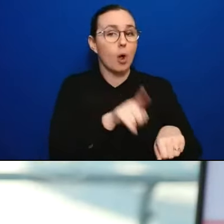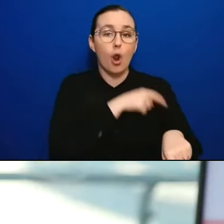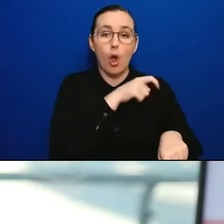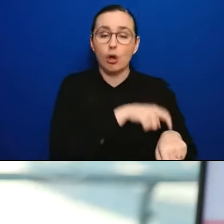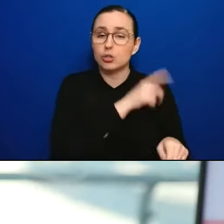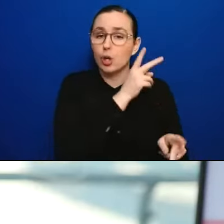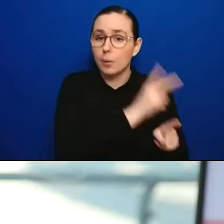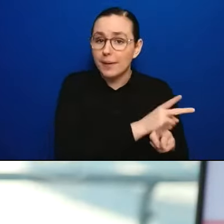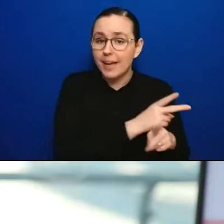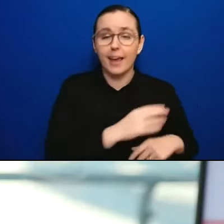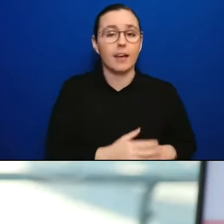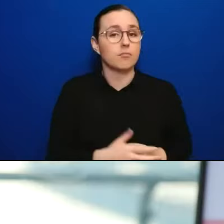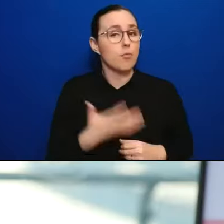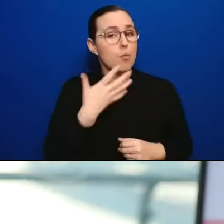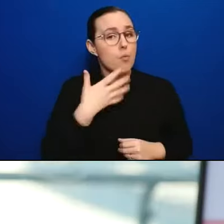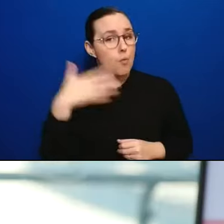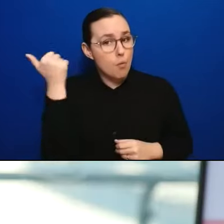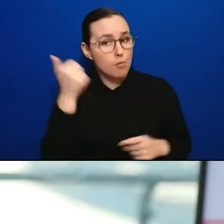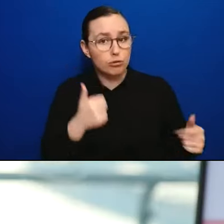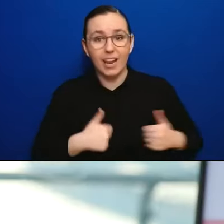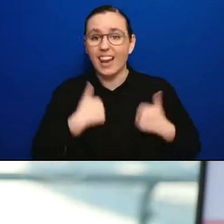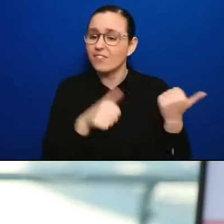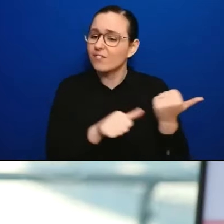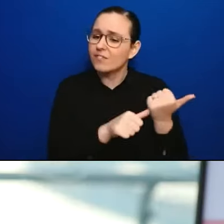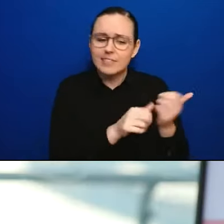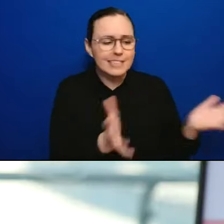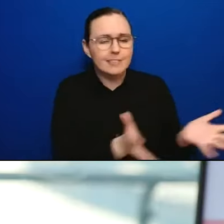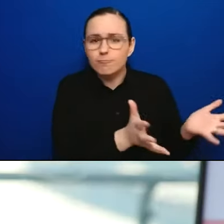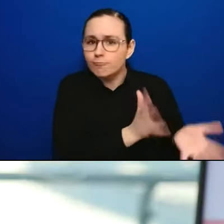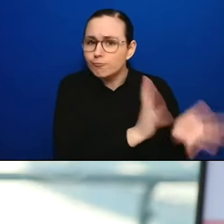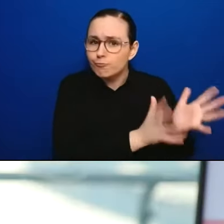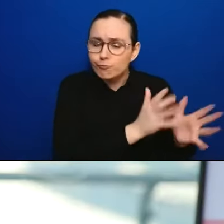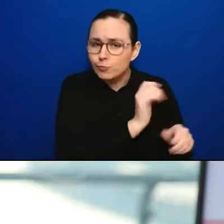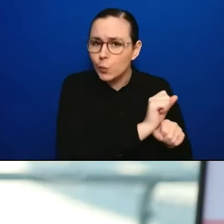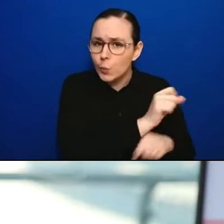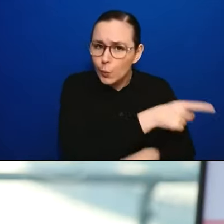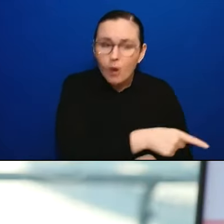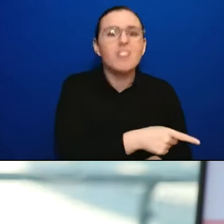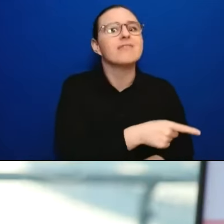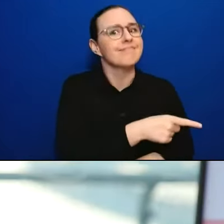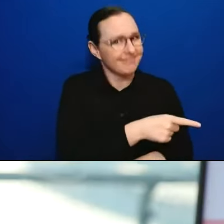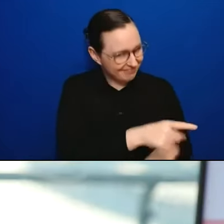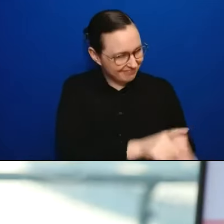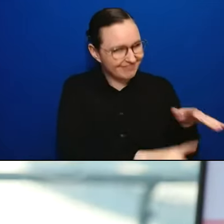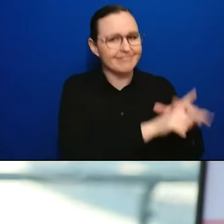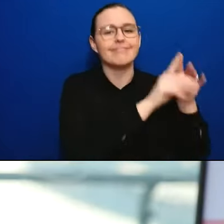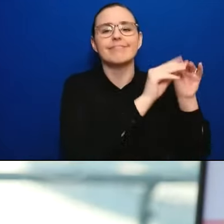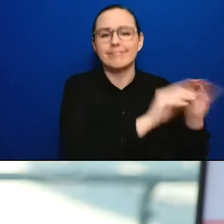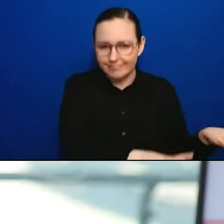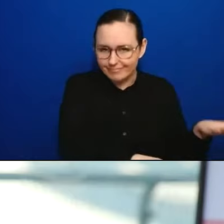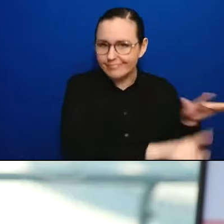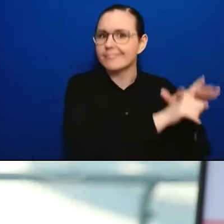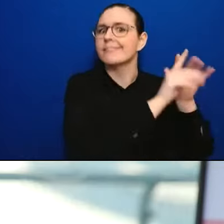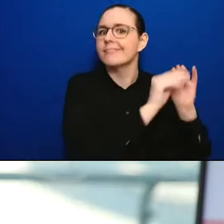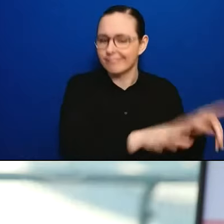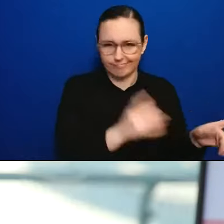an increase in people who have COVID in our long-term care and seniors assisted living facilities and we have seen